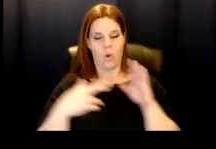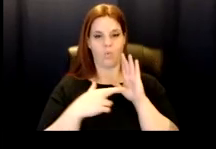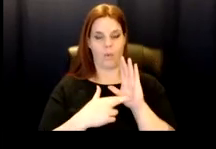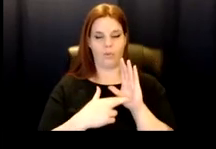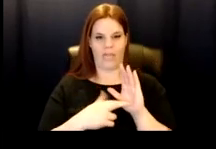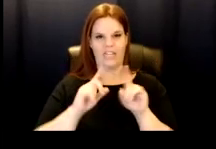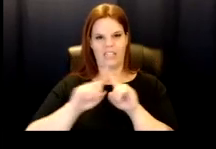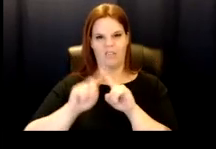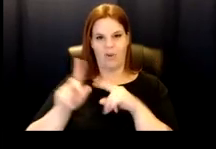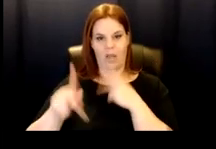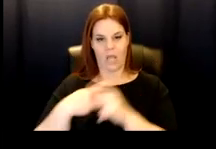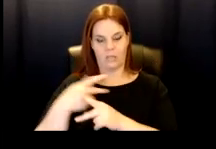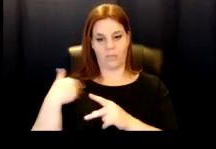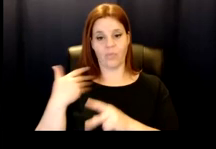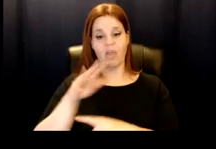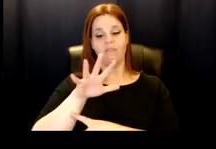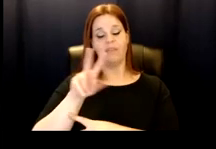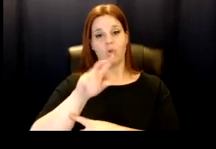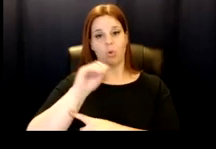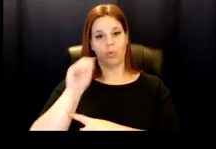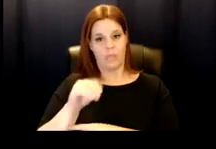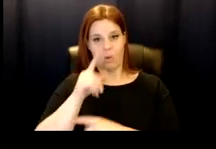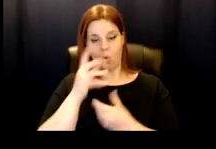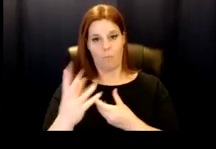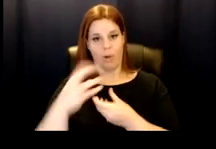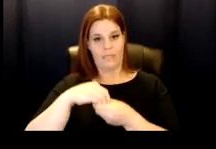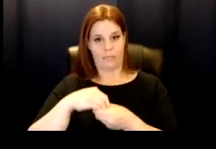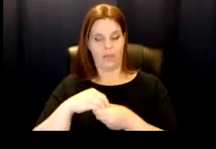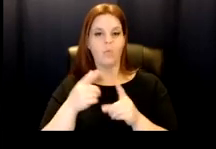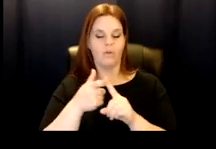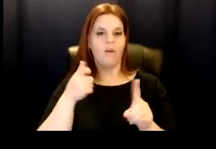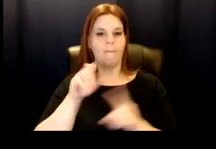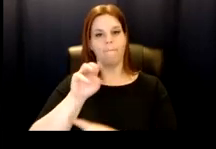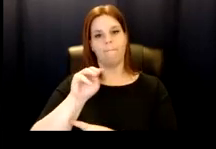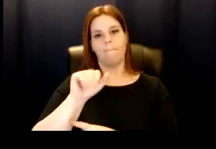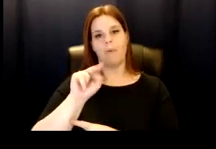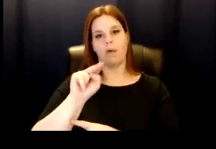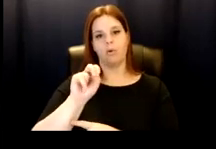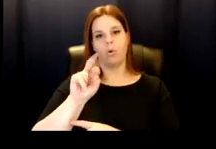youth who were participants in our focus groups were from minority backgrounds, and the majority